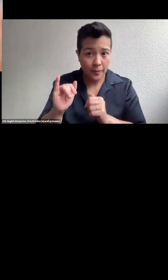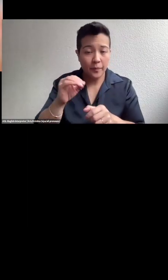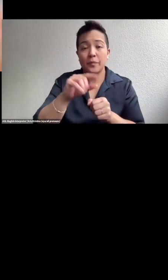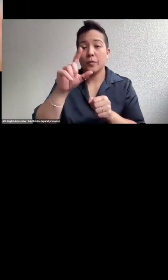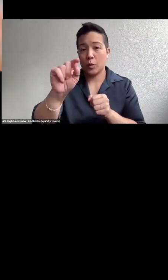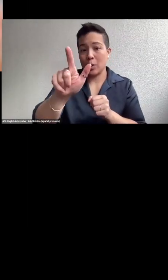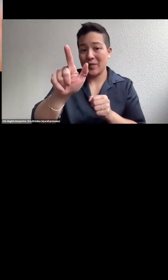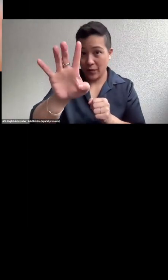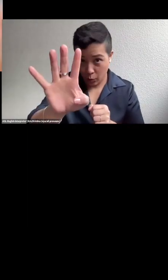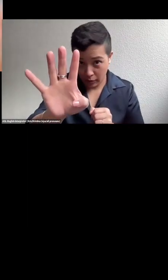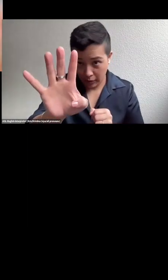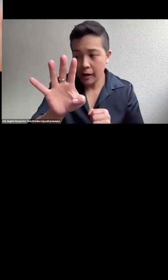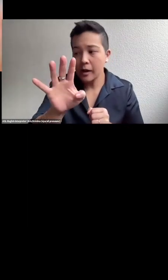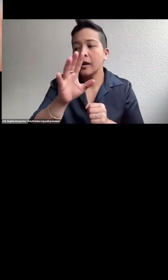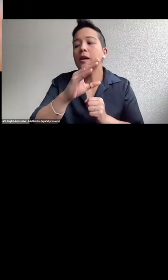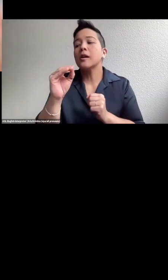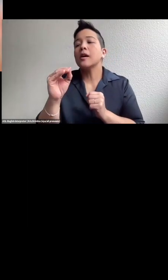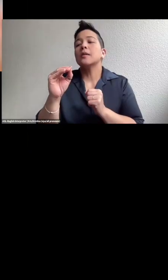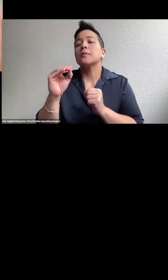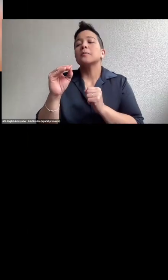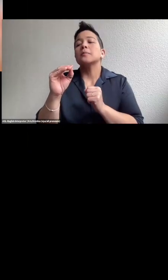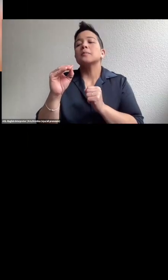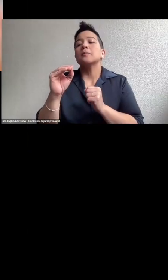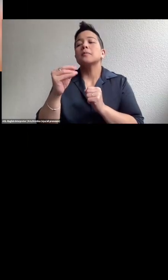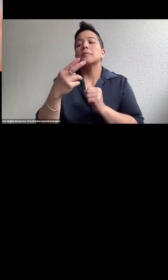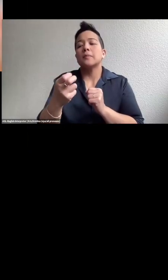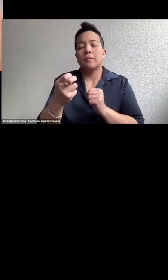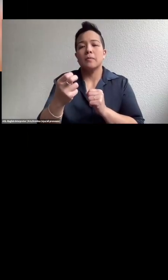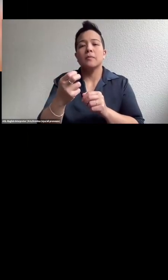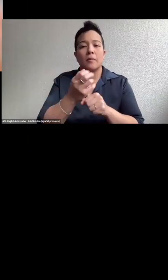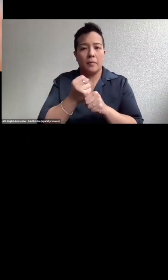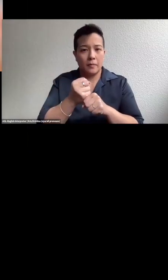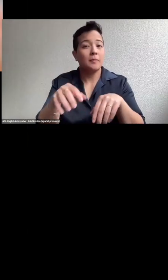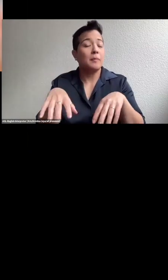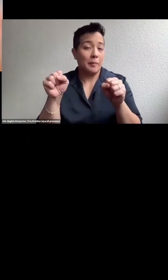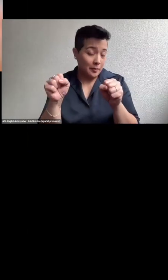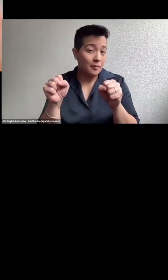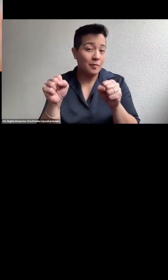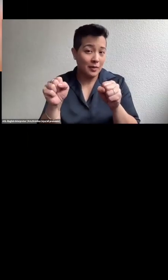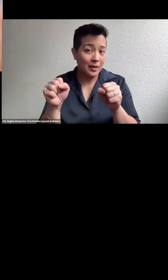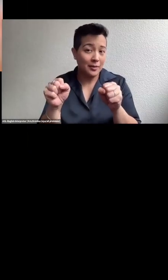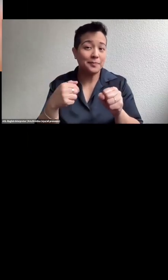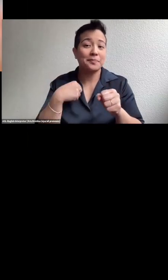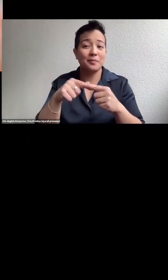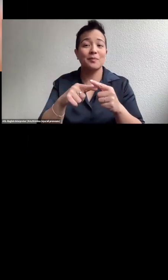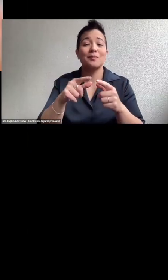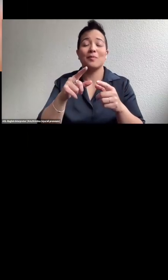and he got adopted, we were able to officially get to